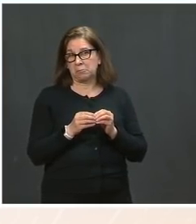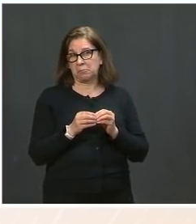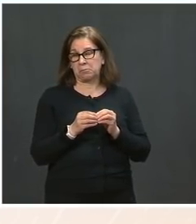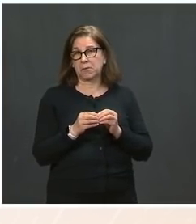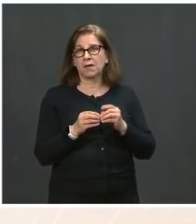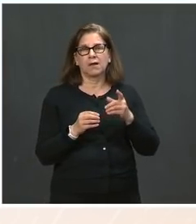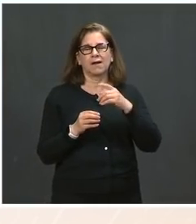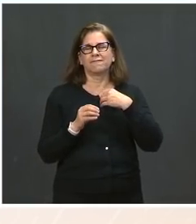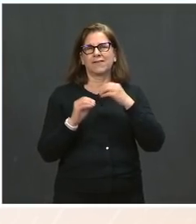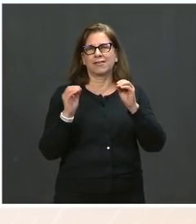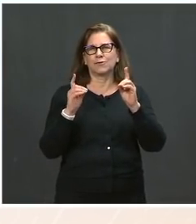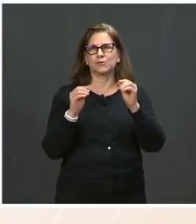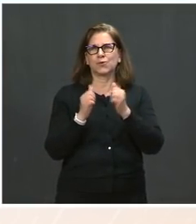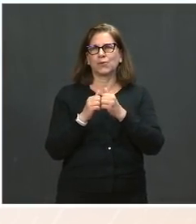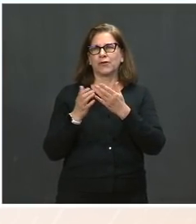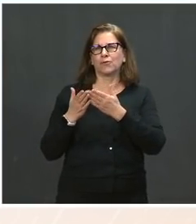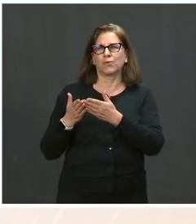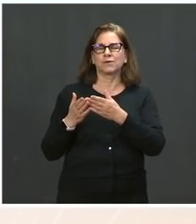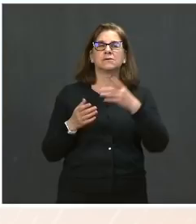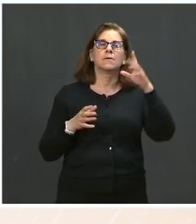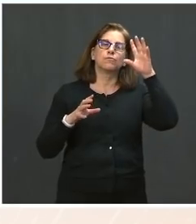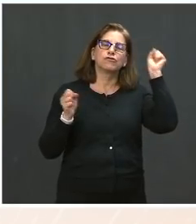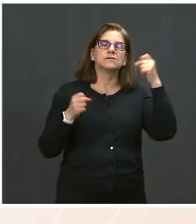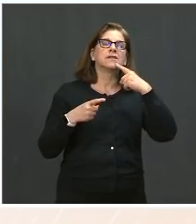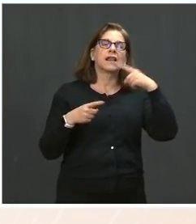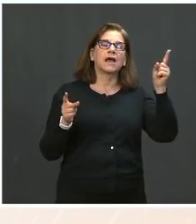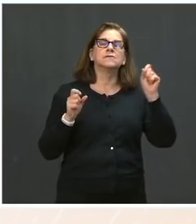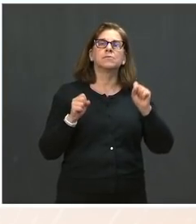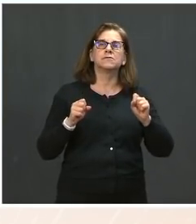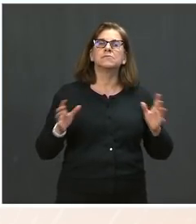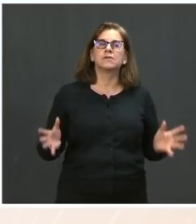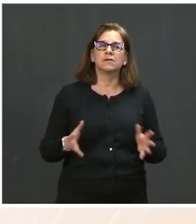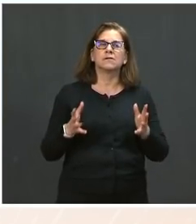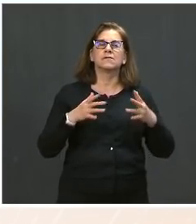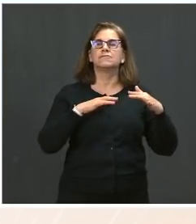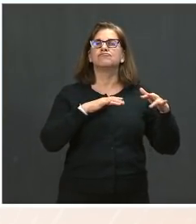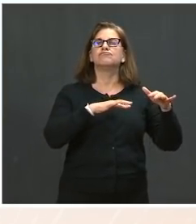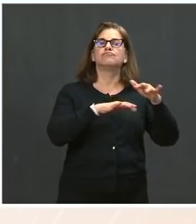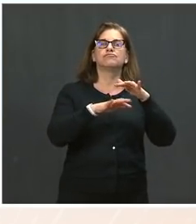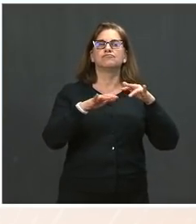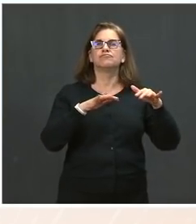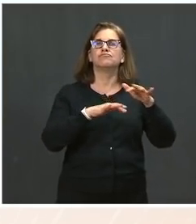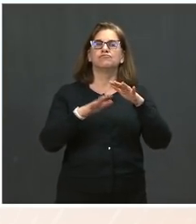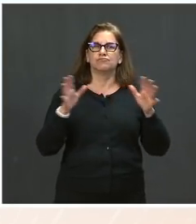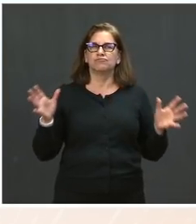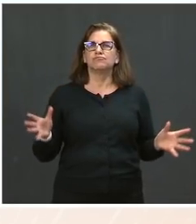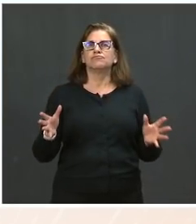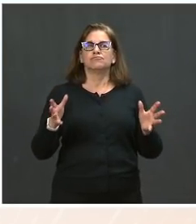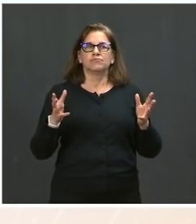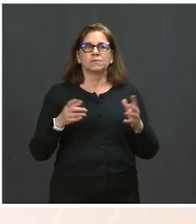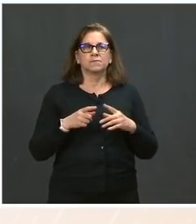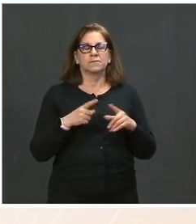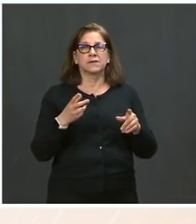It has to do with incentivizing, encouraging Americans to get access to the vaccine when they can get vaccinated.